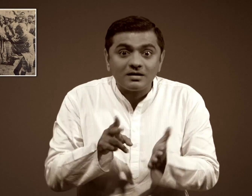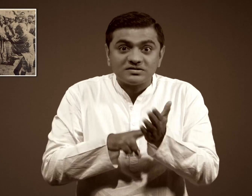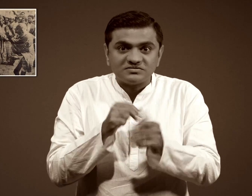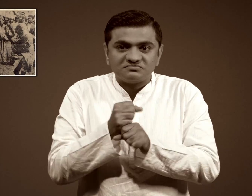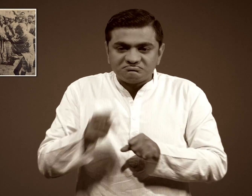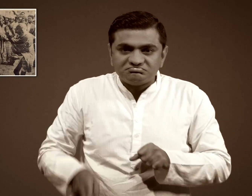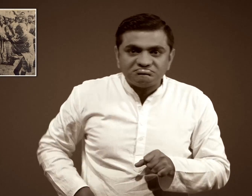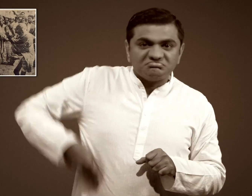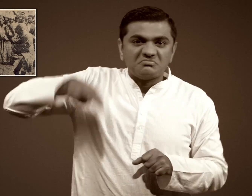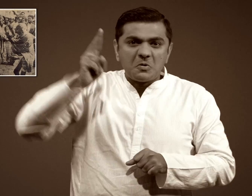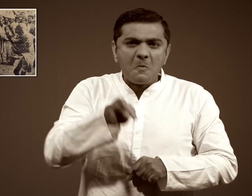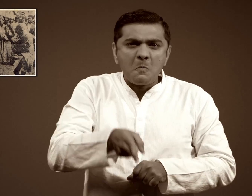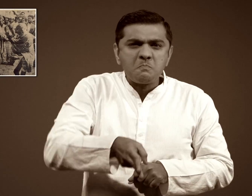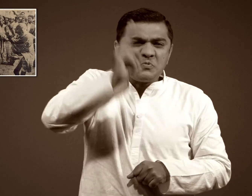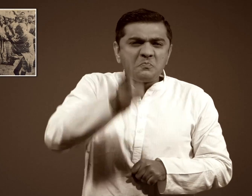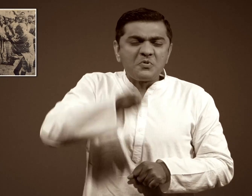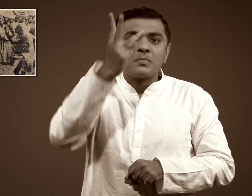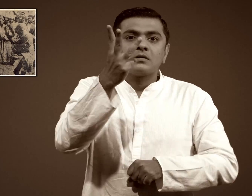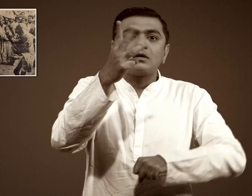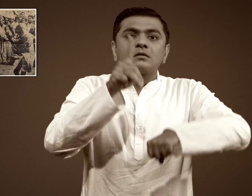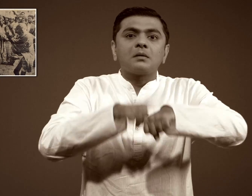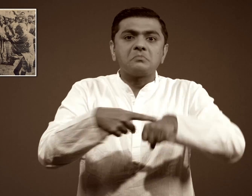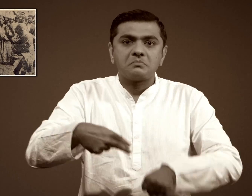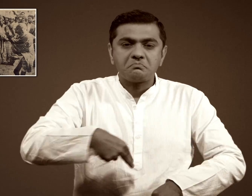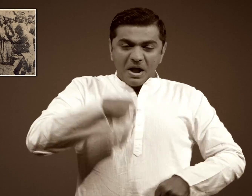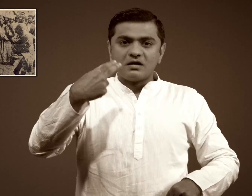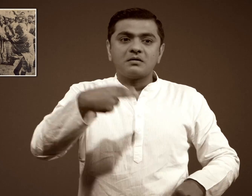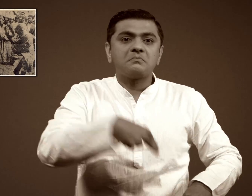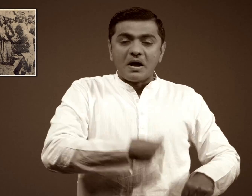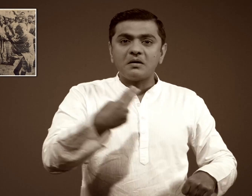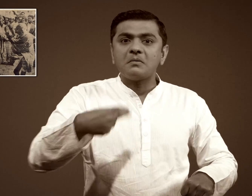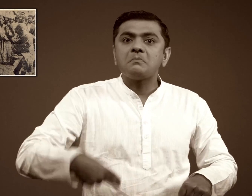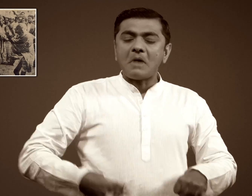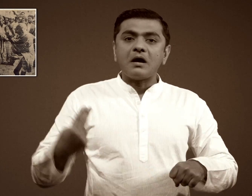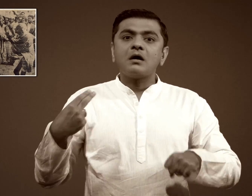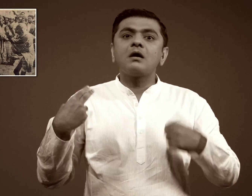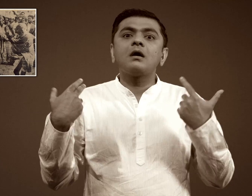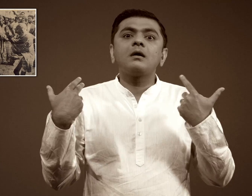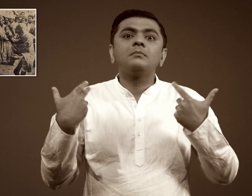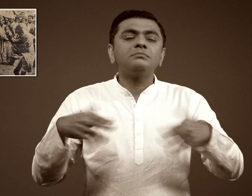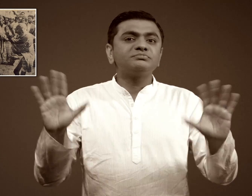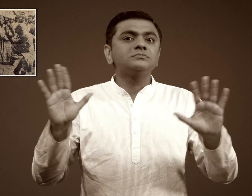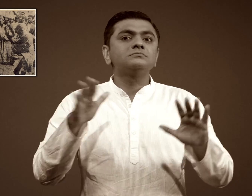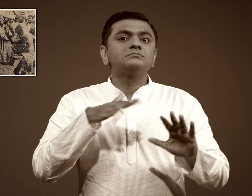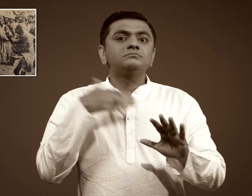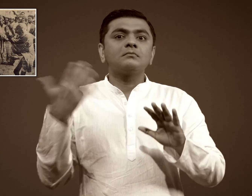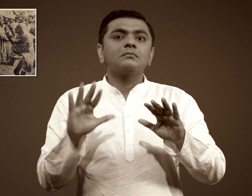At that moment, Godse shot gandhiji three times in the stomach and chest.